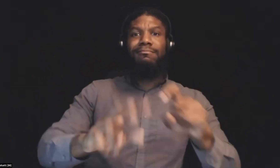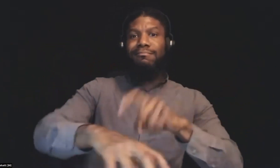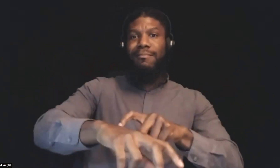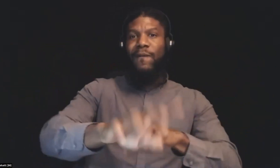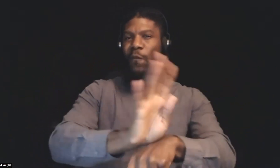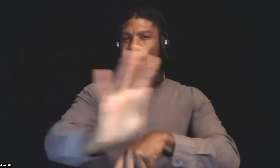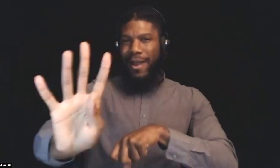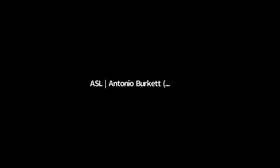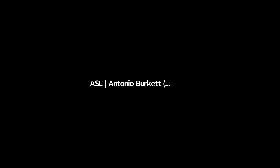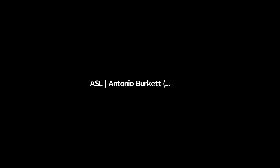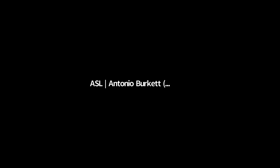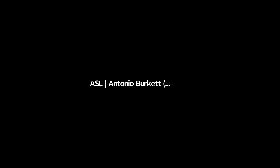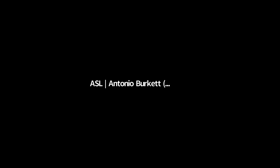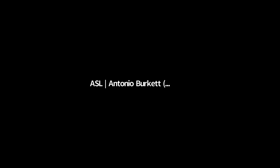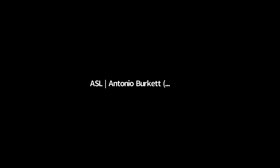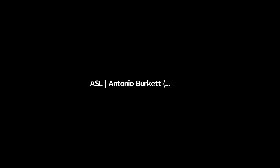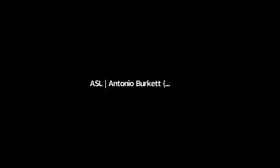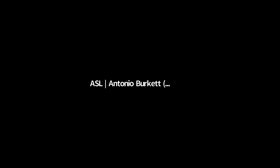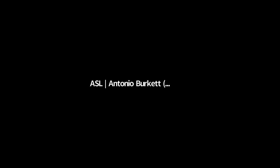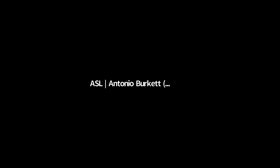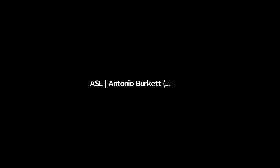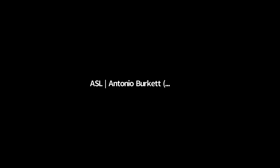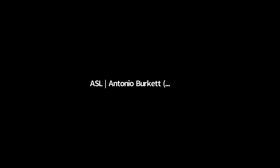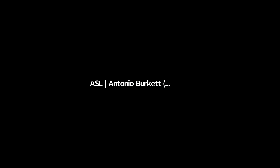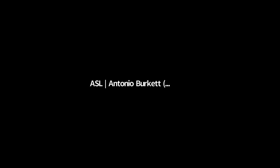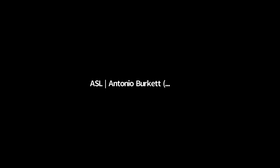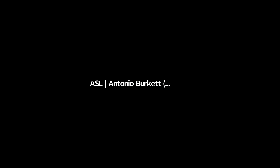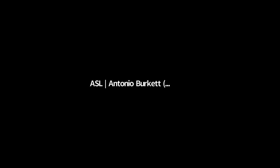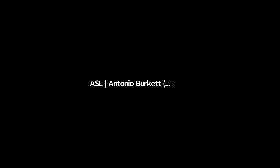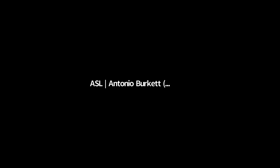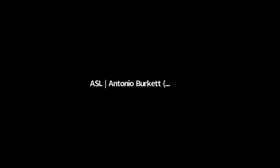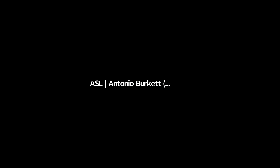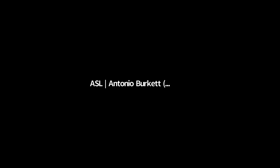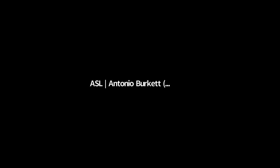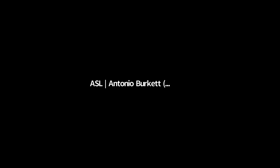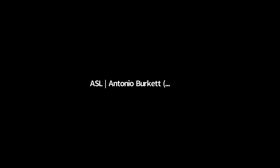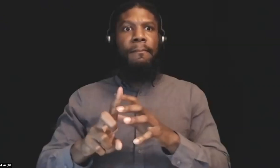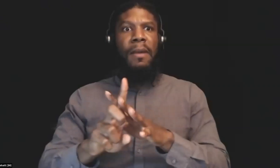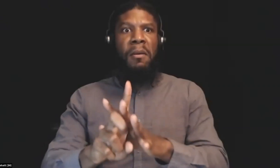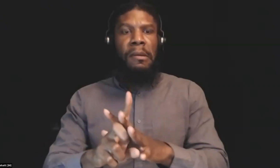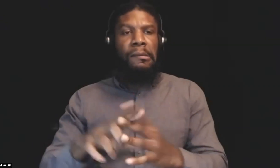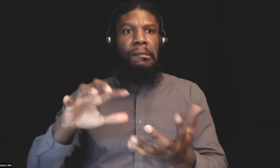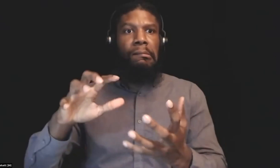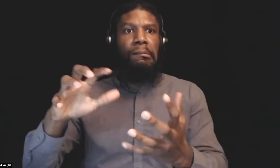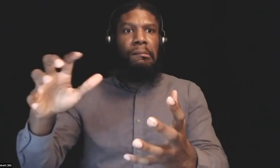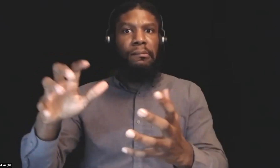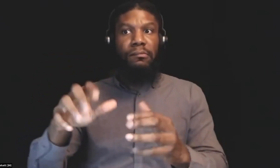[Jacob]: Okay, yes yeah. [Yvonne, moderator] :